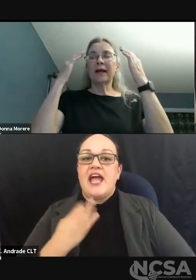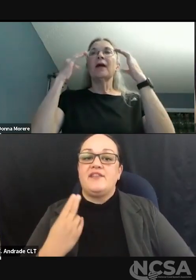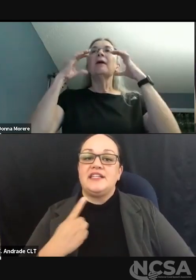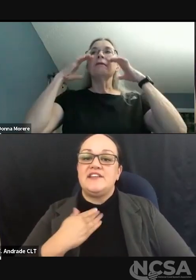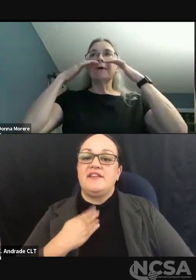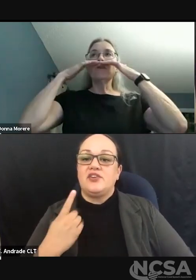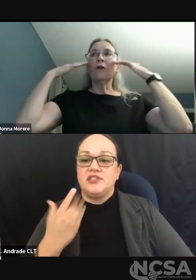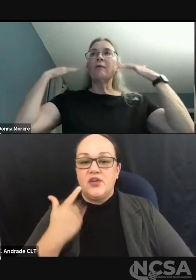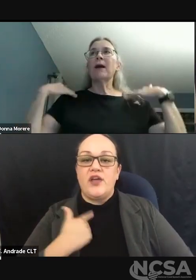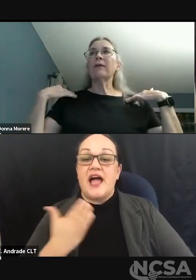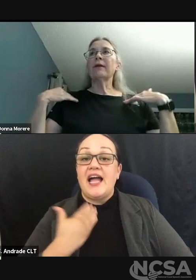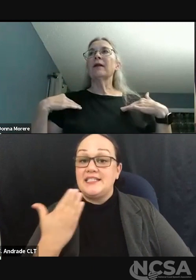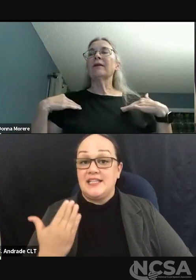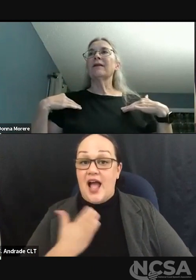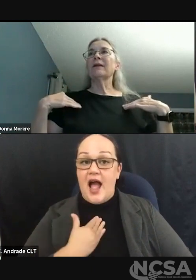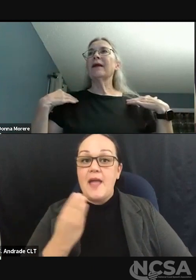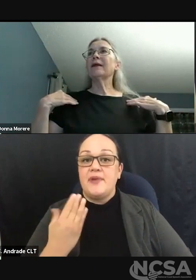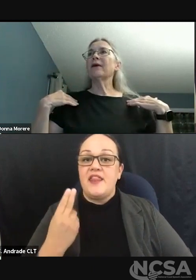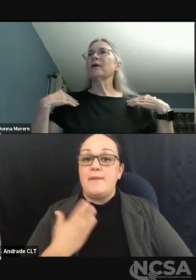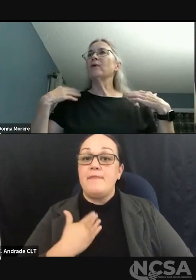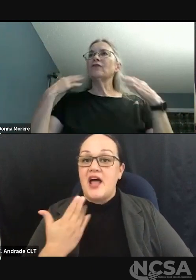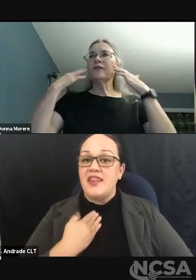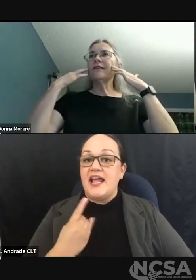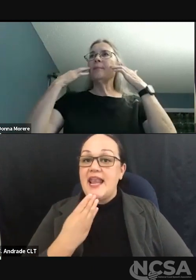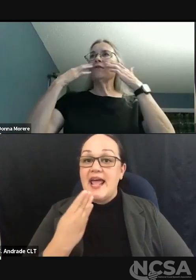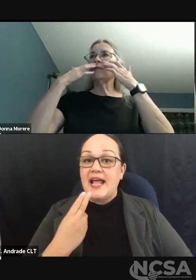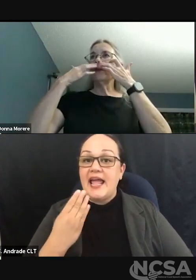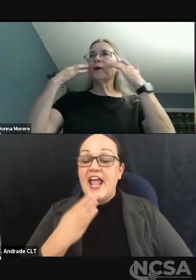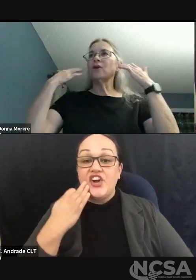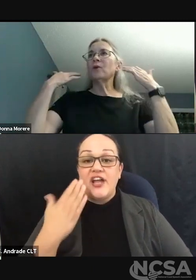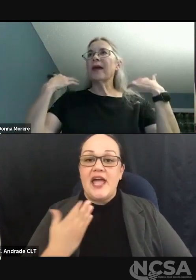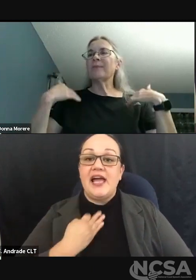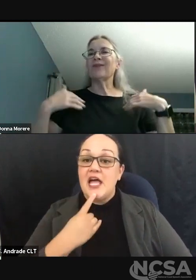but focus on the mouth and the neck area which just happens to be where cueing happens.